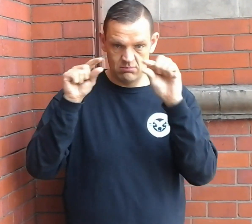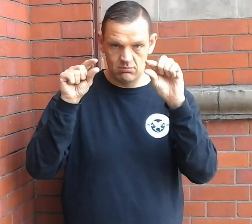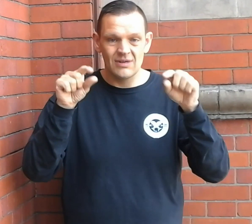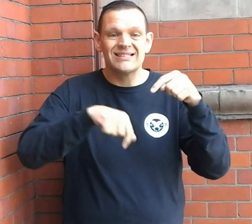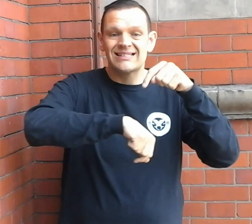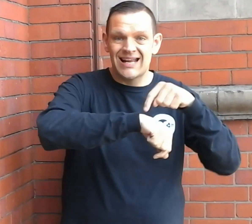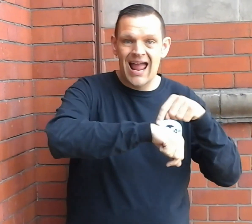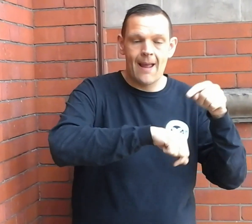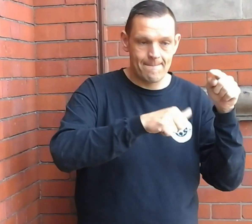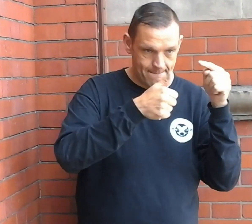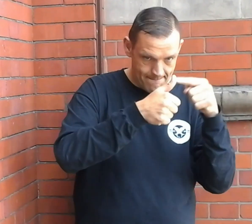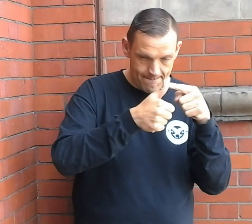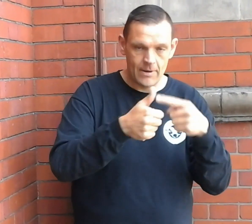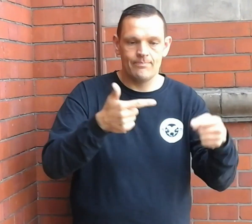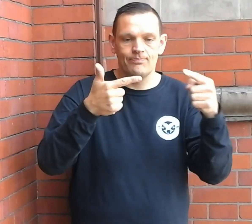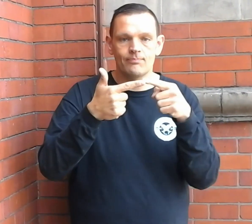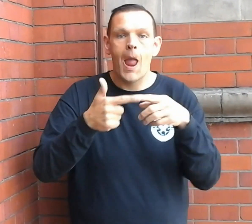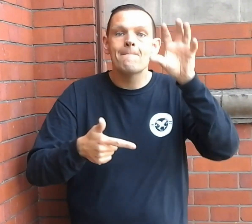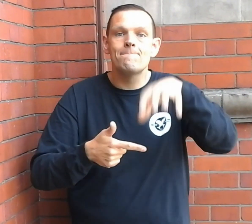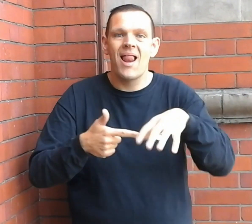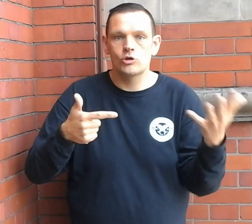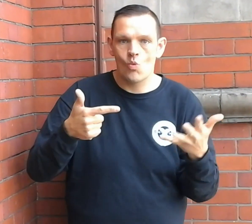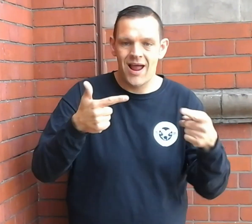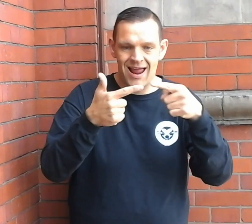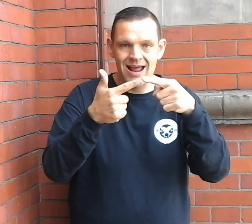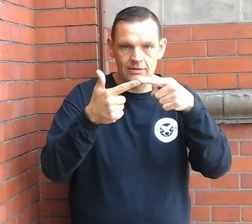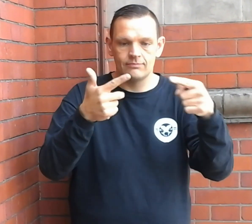appointments clearly and the time of the appointment and the place where the